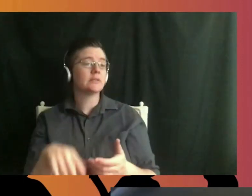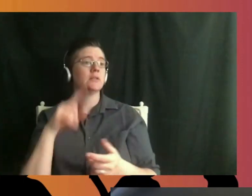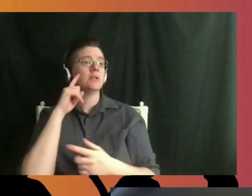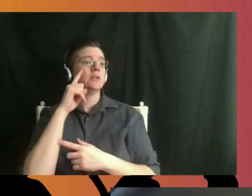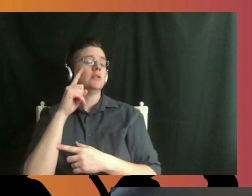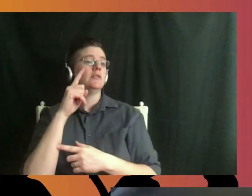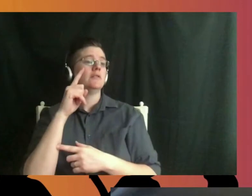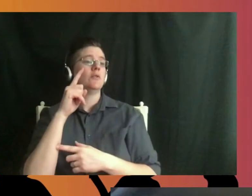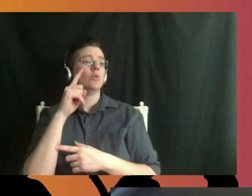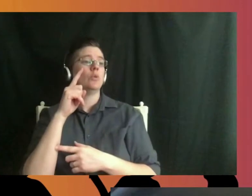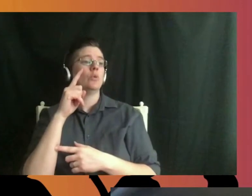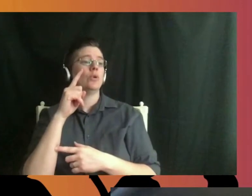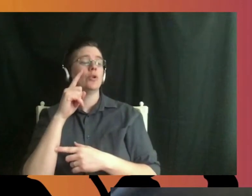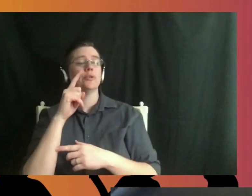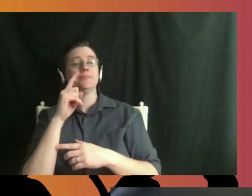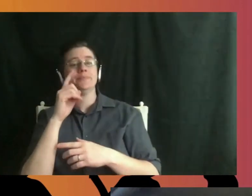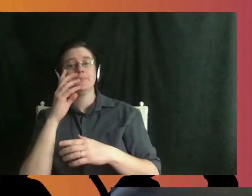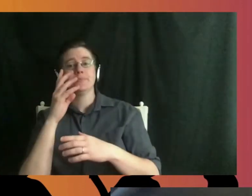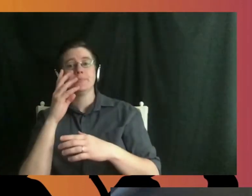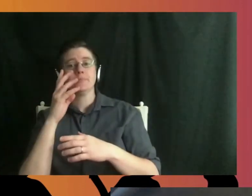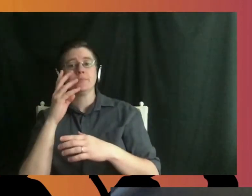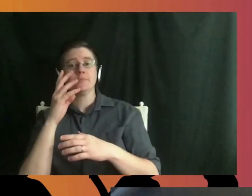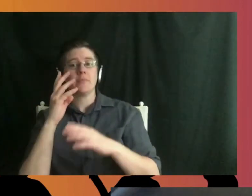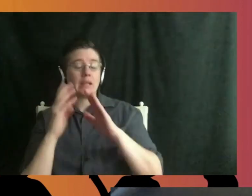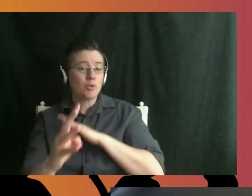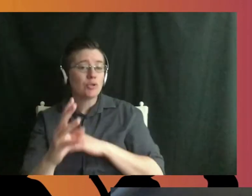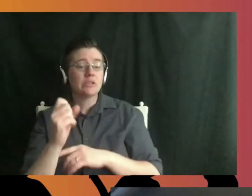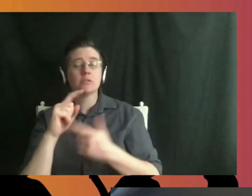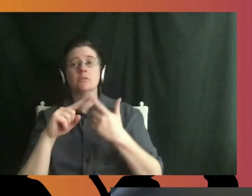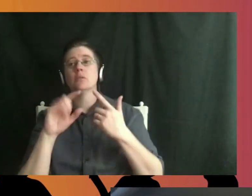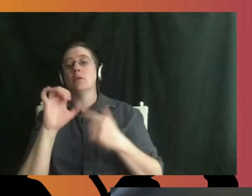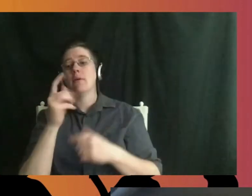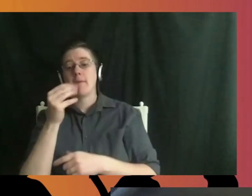change so i think it's very important that youth don't only just focus on one